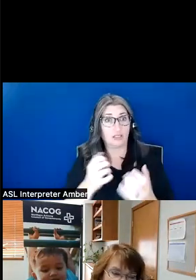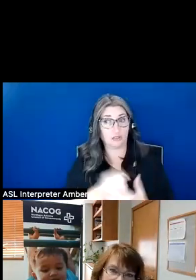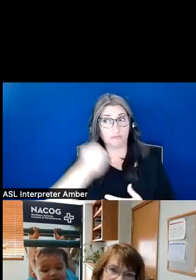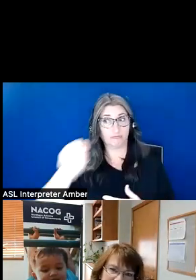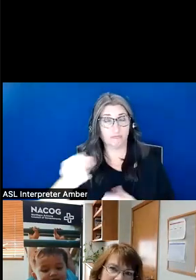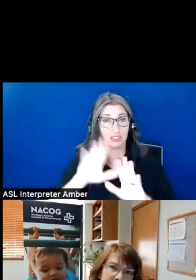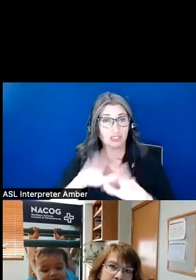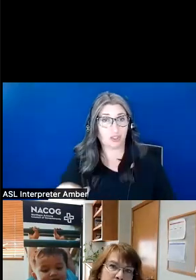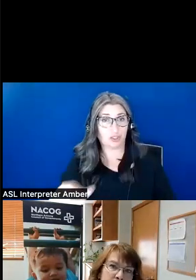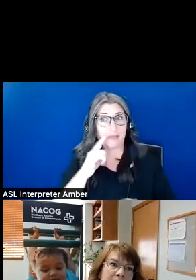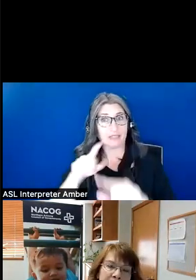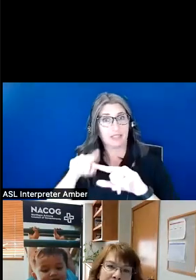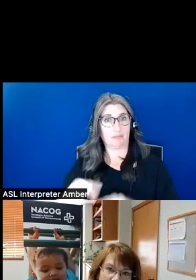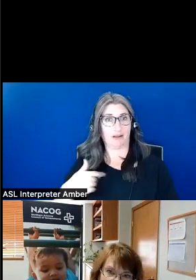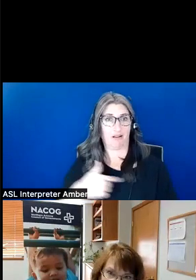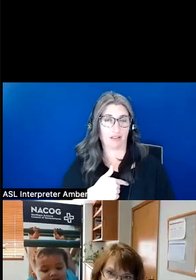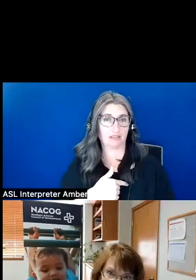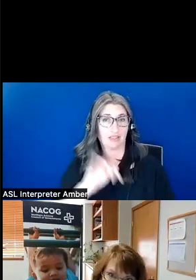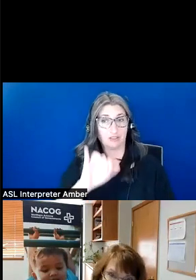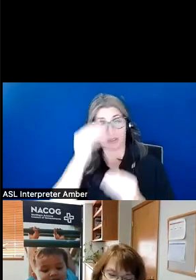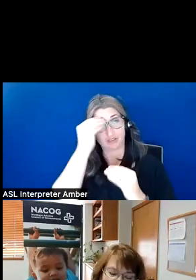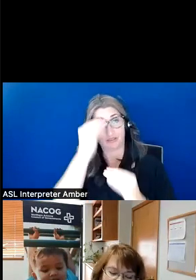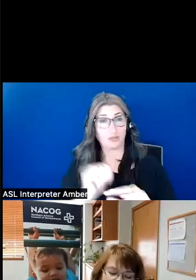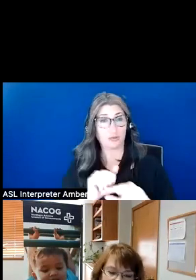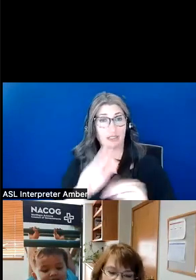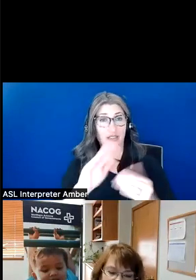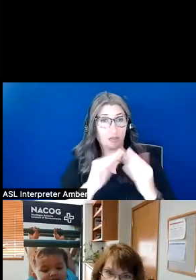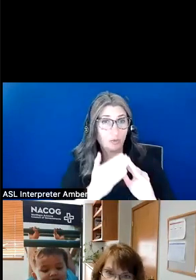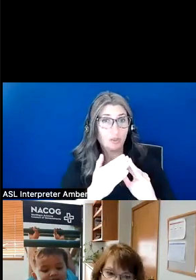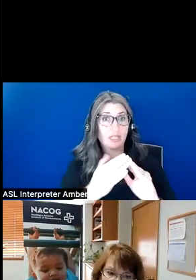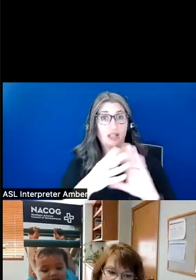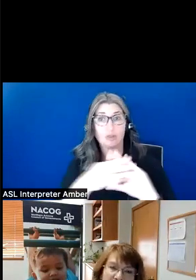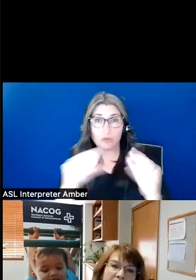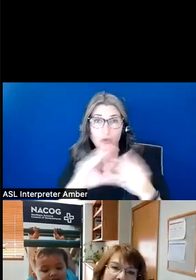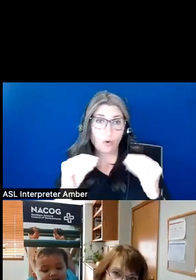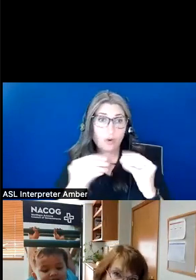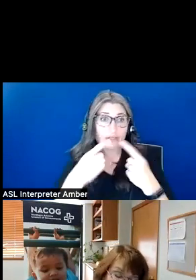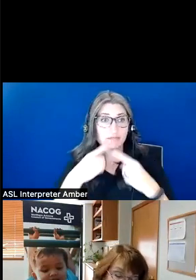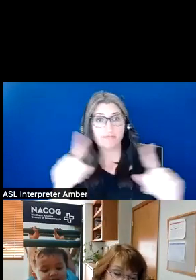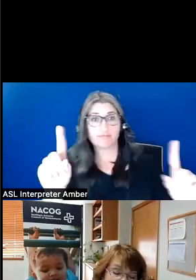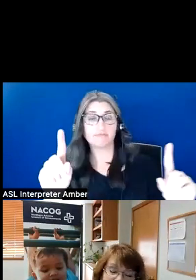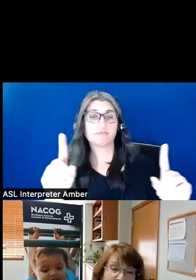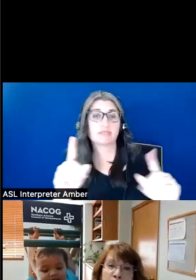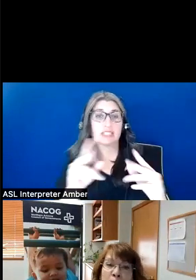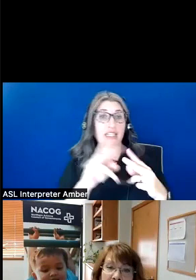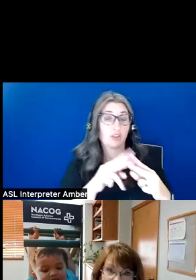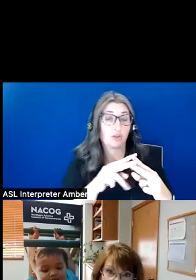The data that we send out to the community, the stories we tell, will either make or break